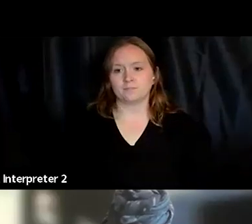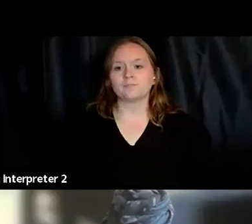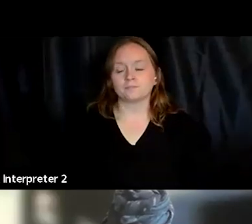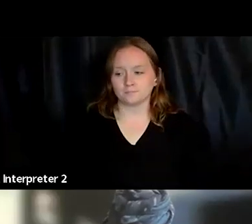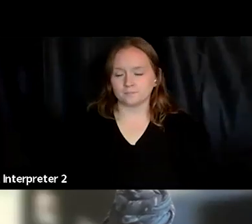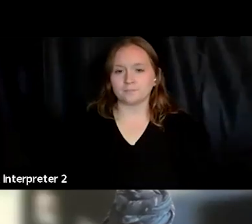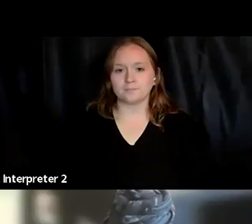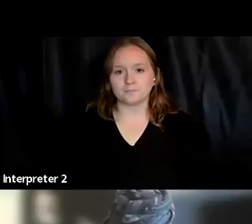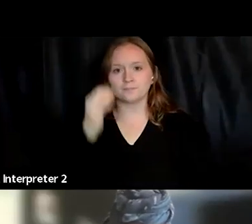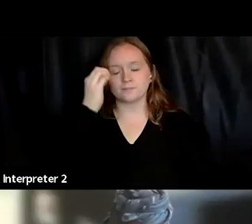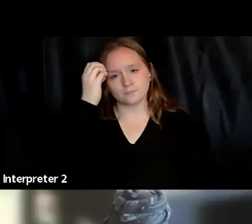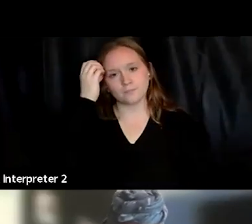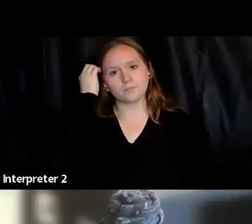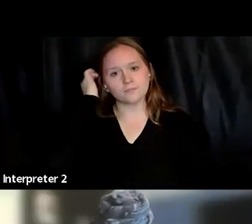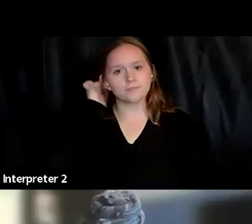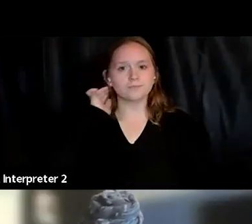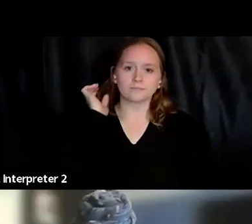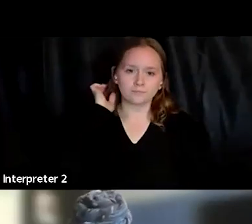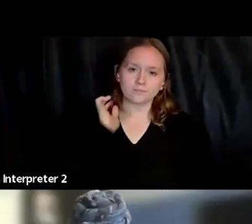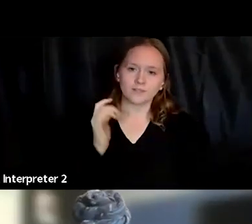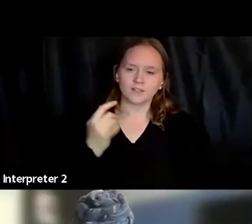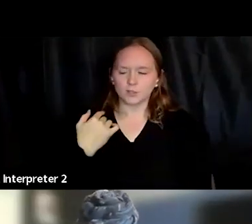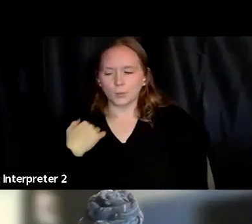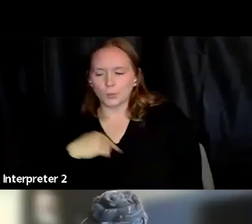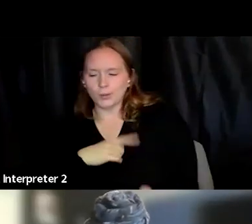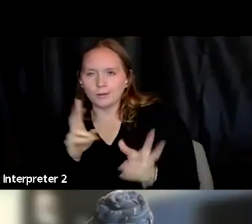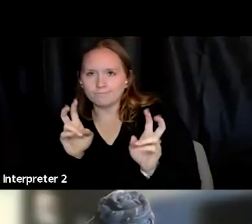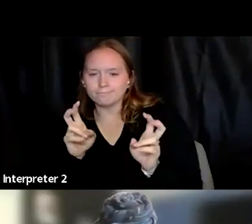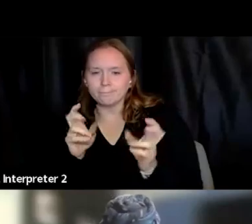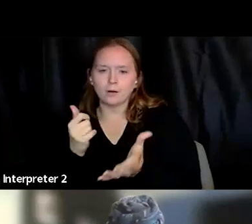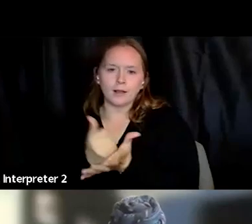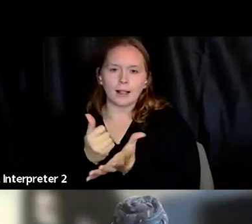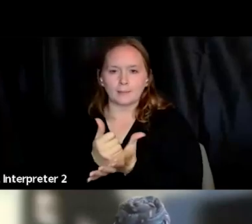Right, so we're helping DDS connect the dots, you know, with the MSR rather than, you know,